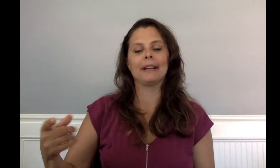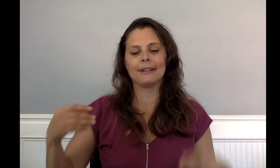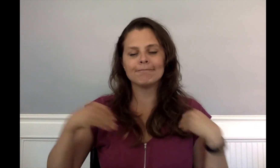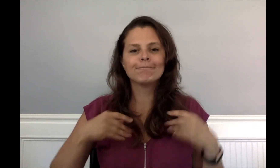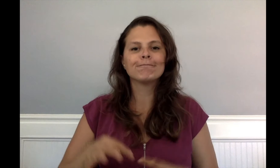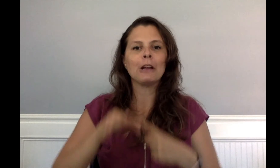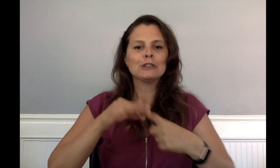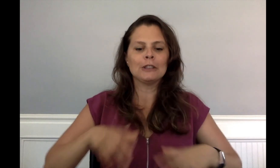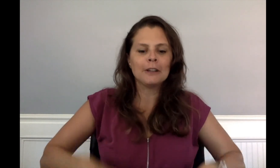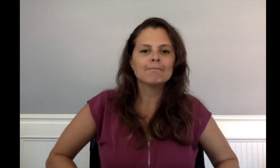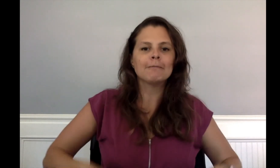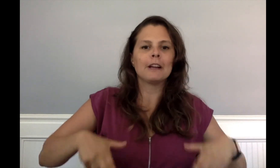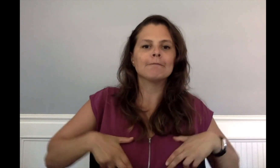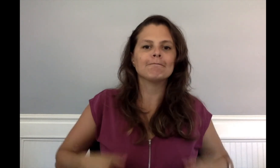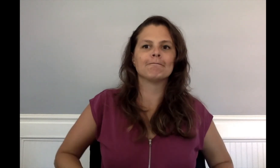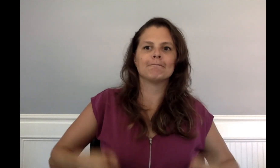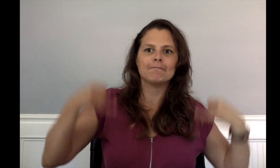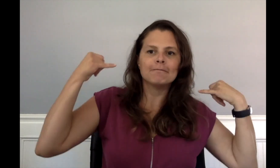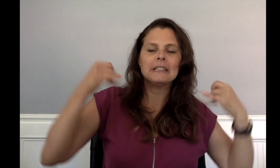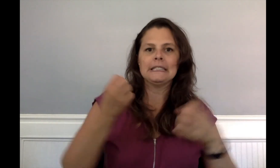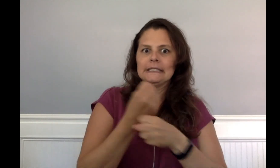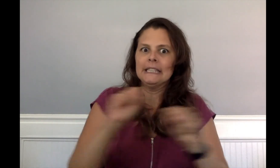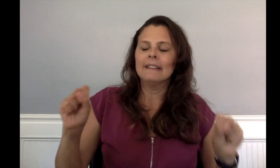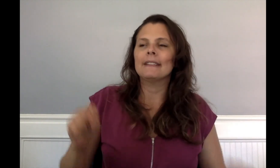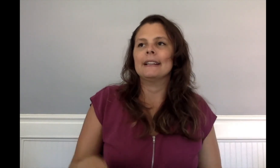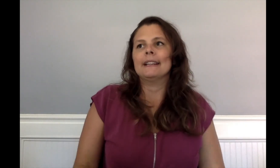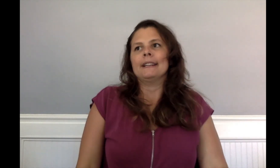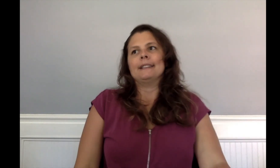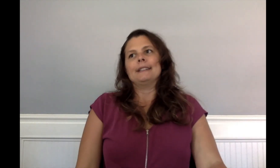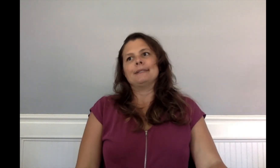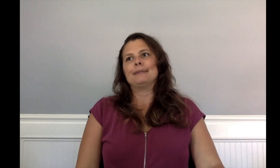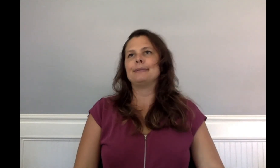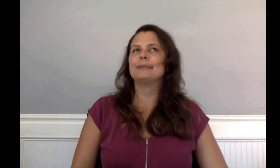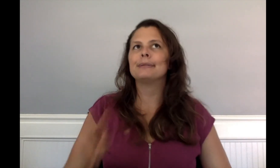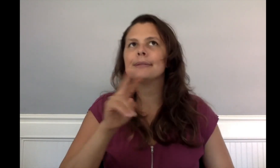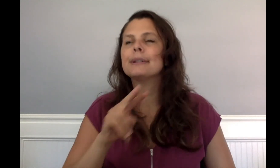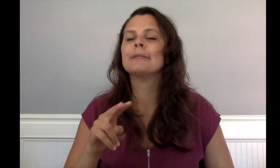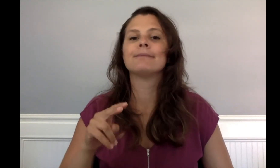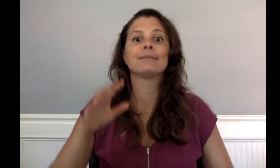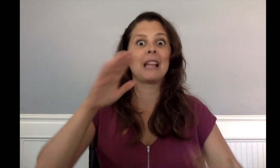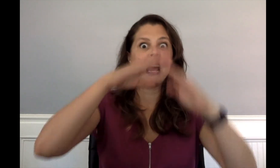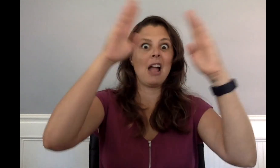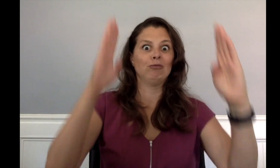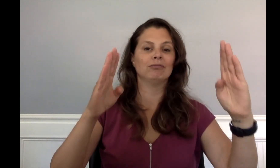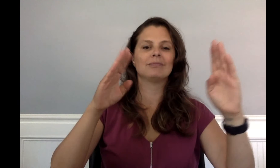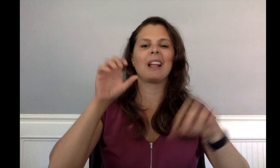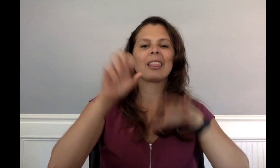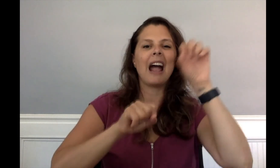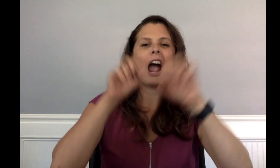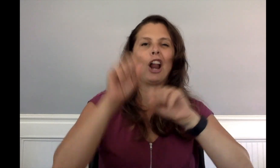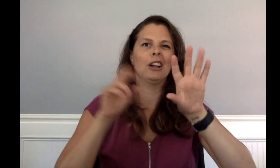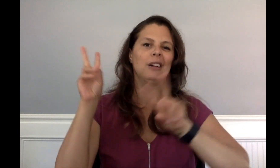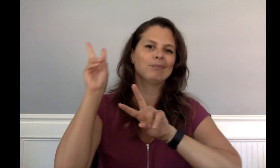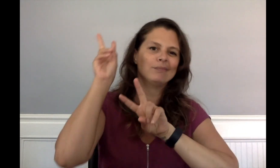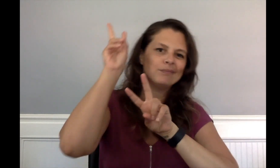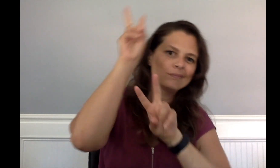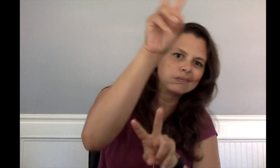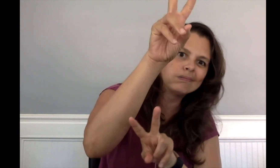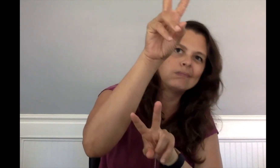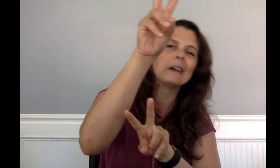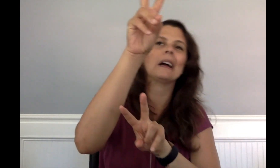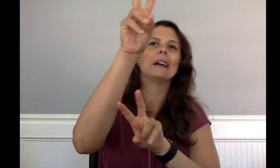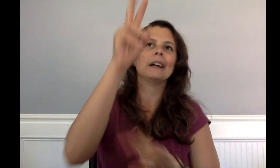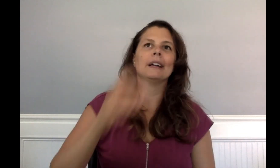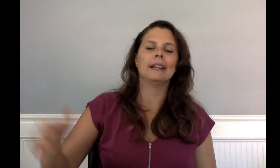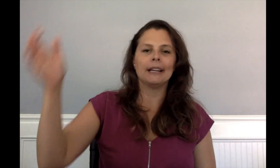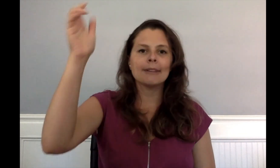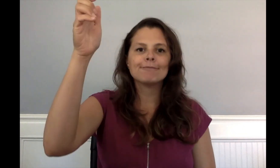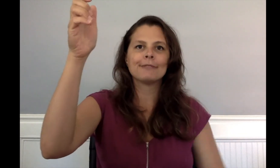and strapped on the harness. Charlie stood outside and watched.